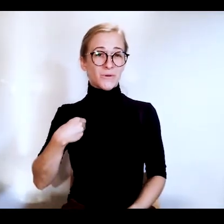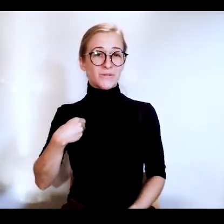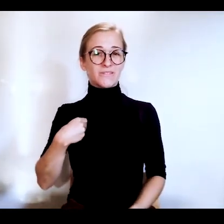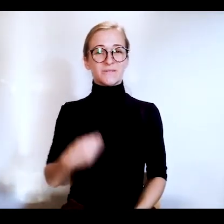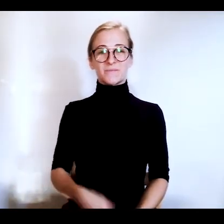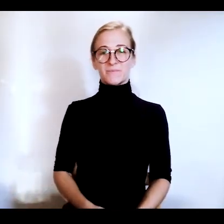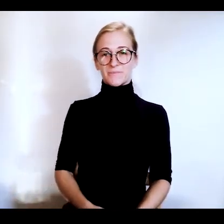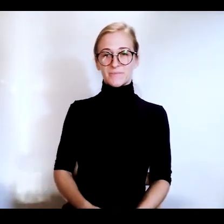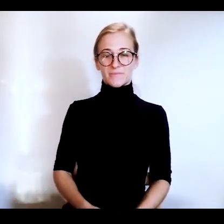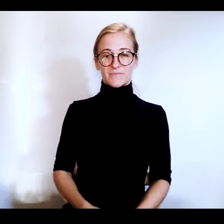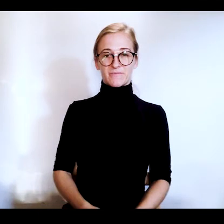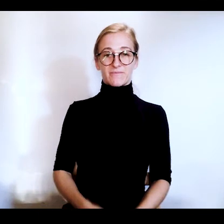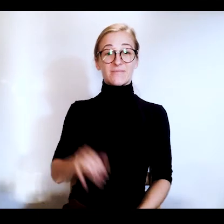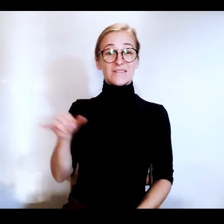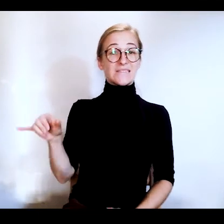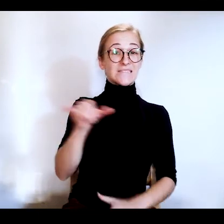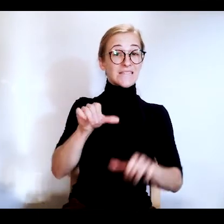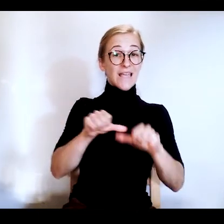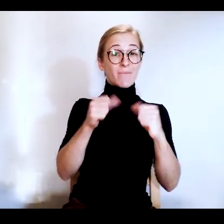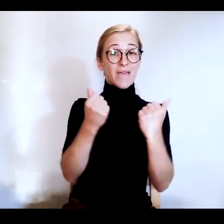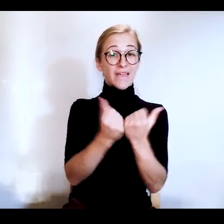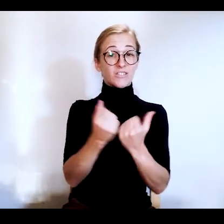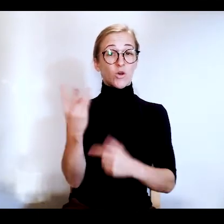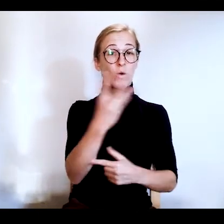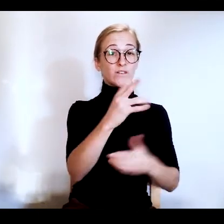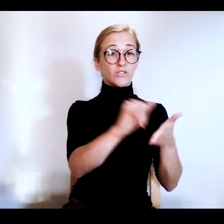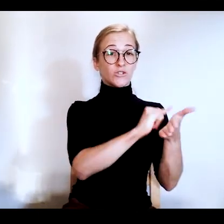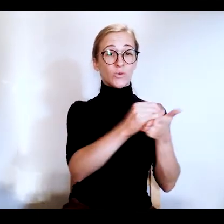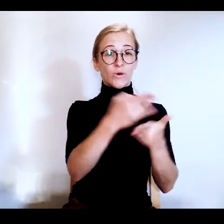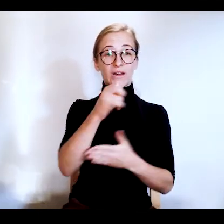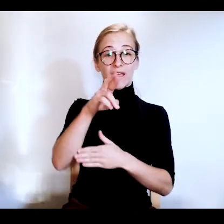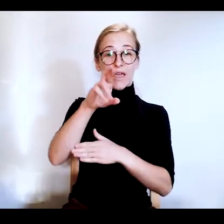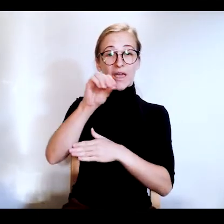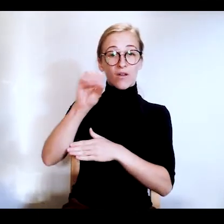Besides, that same Western New York Heroes agency that works with us